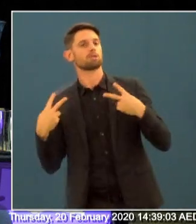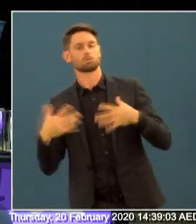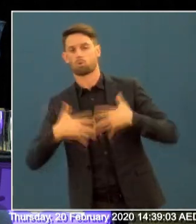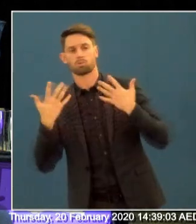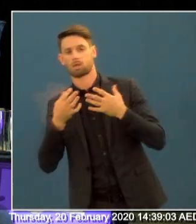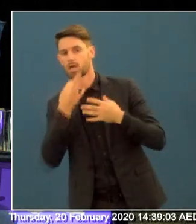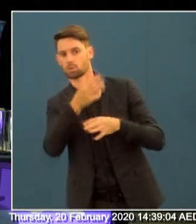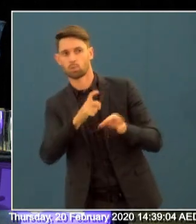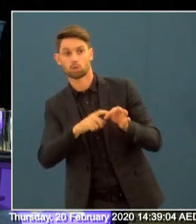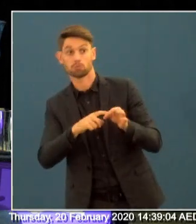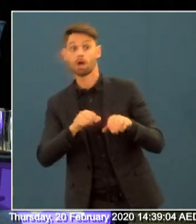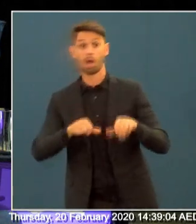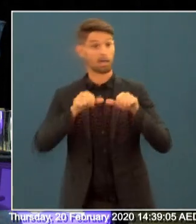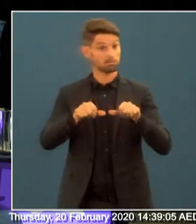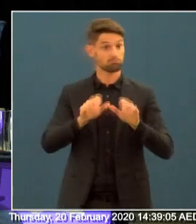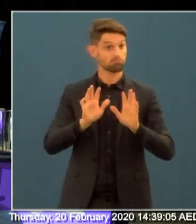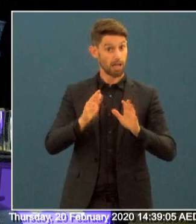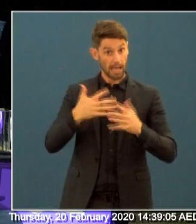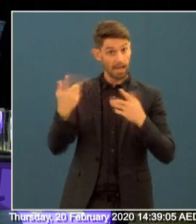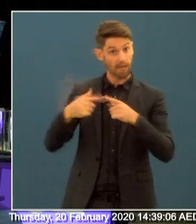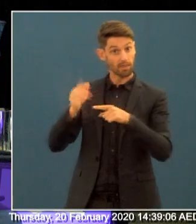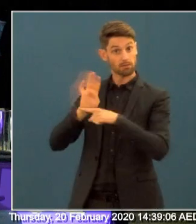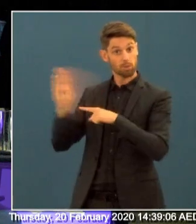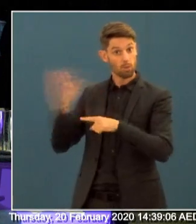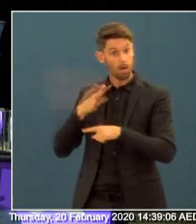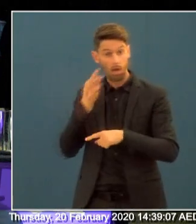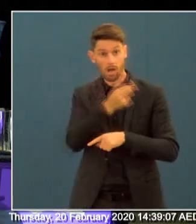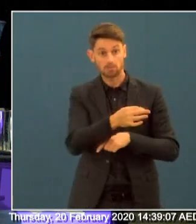Unless there's any further questions from the Commissioners. I've just got one last question for Professor Trollor.